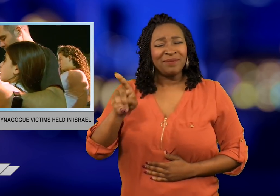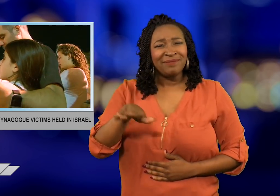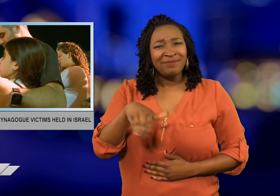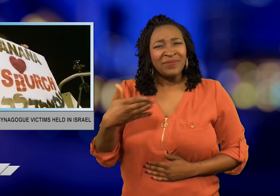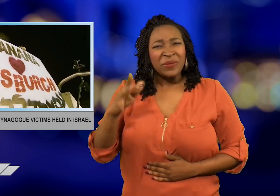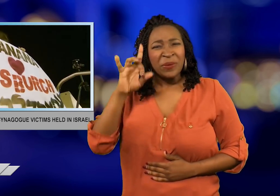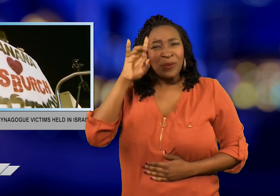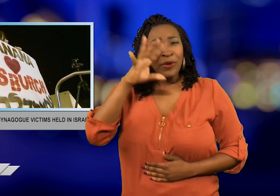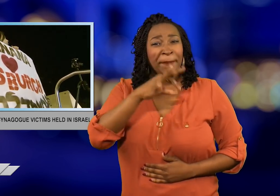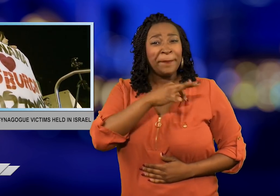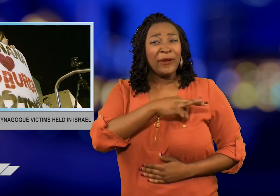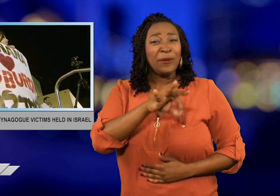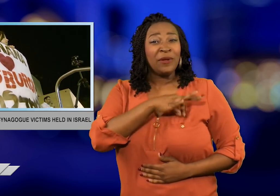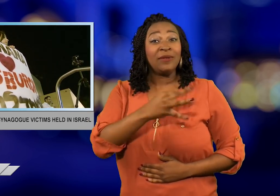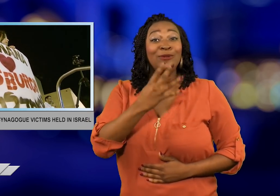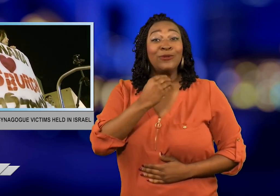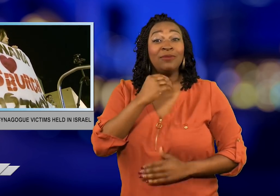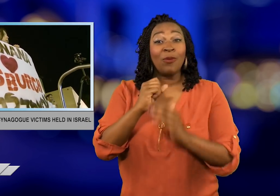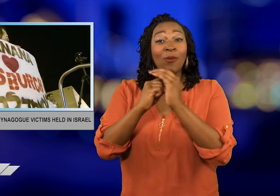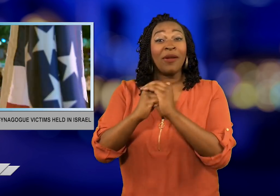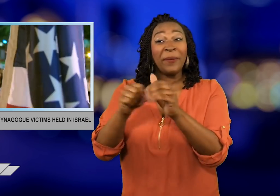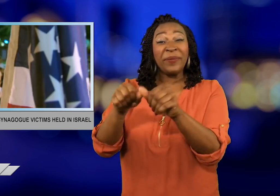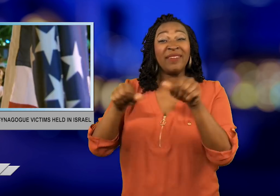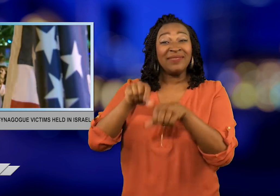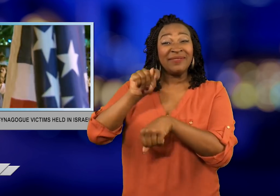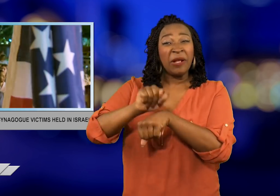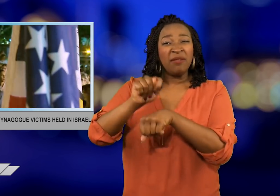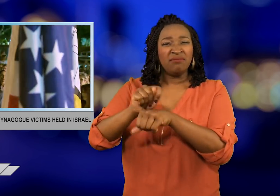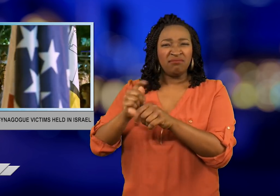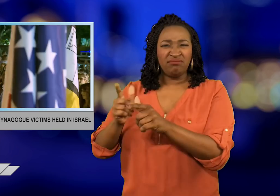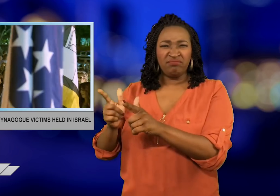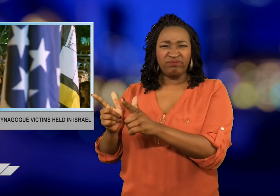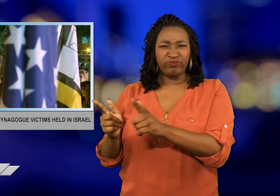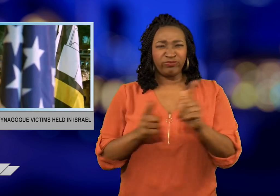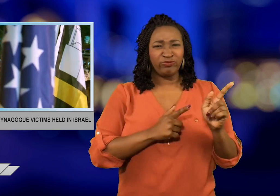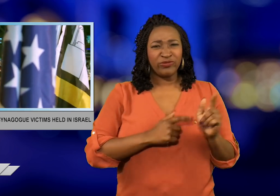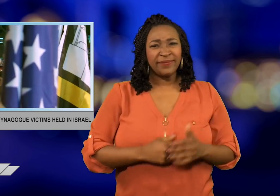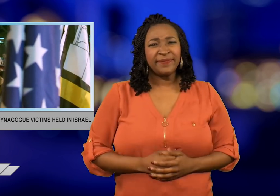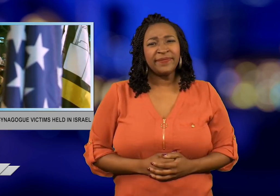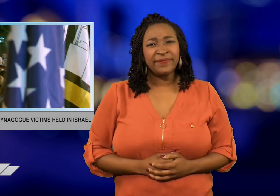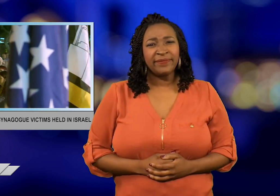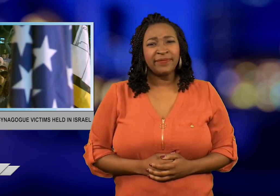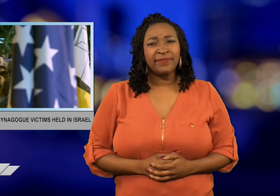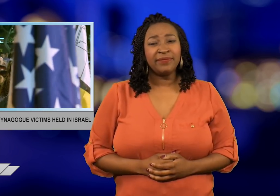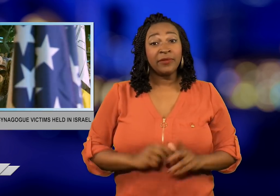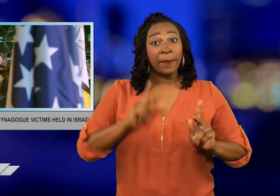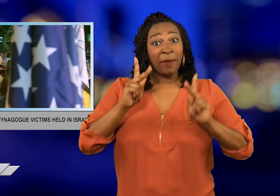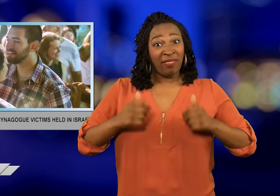the victims of the deadly Pittsburgh synagogue shooting.